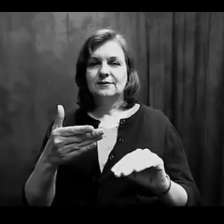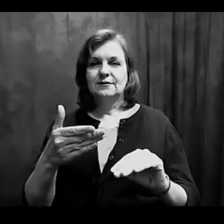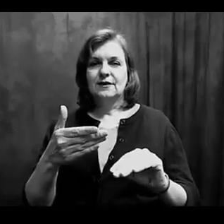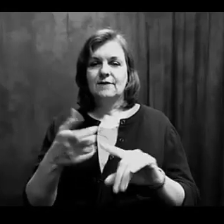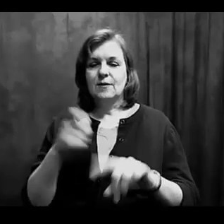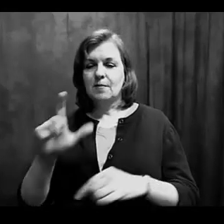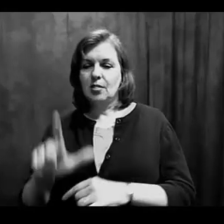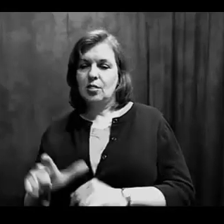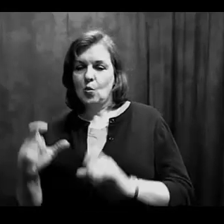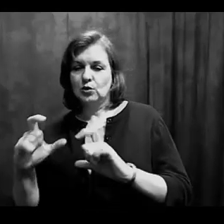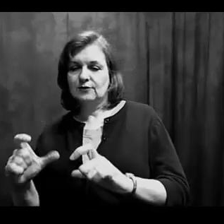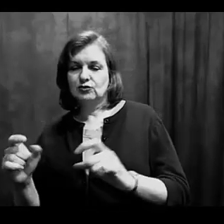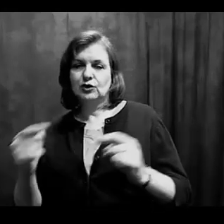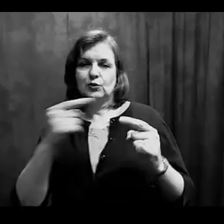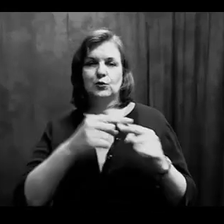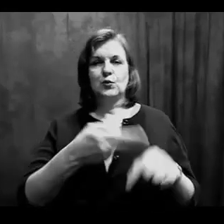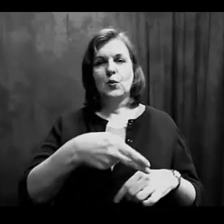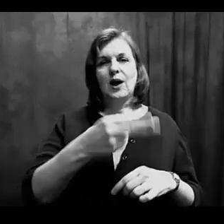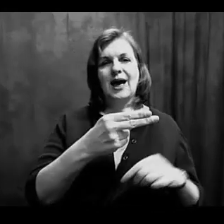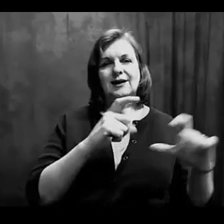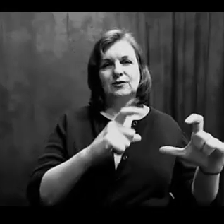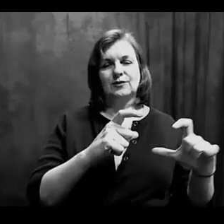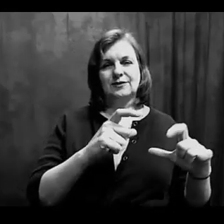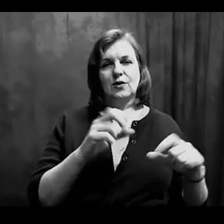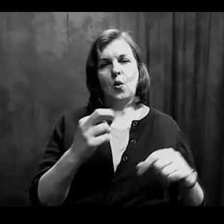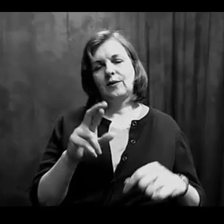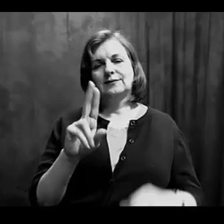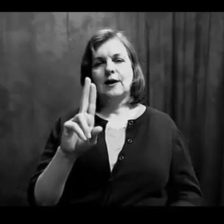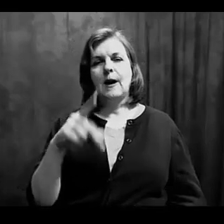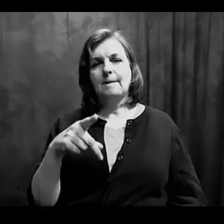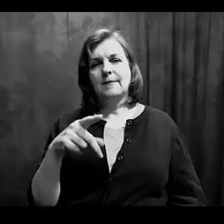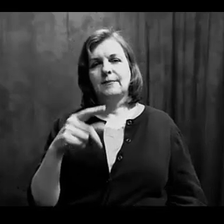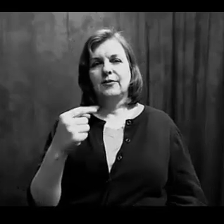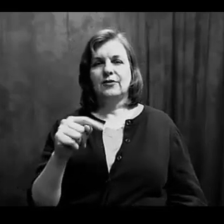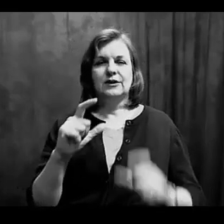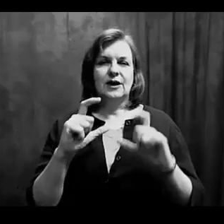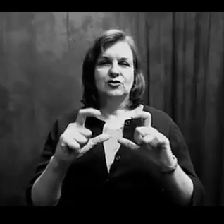up a concentration gradient